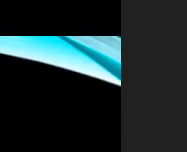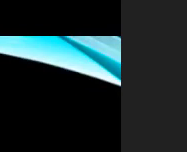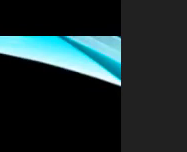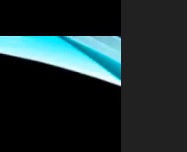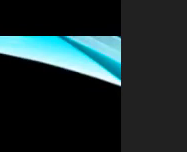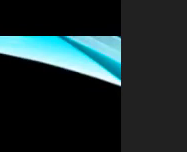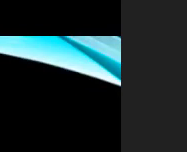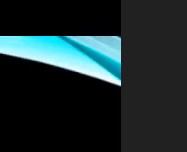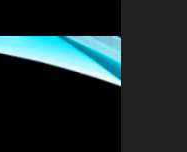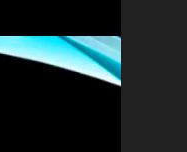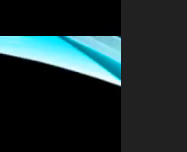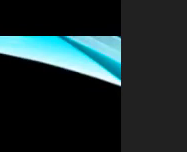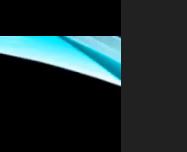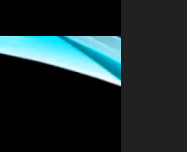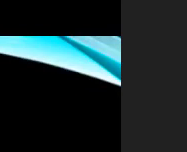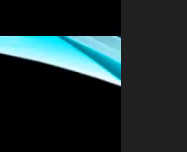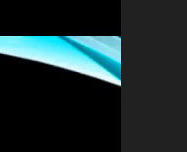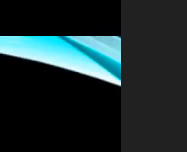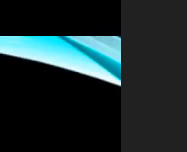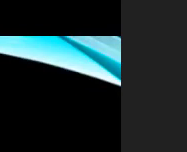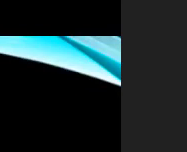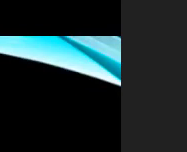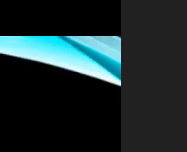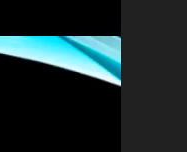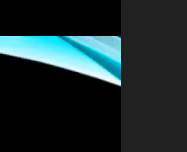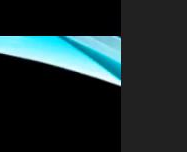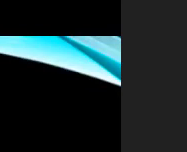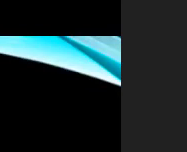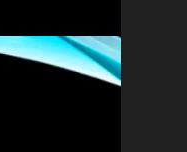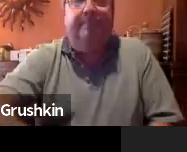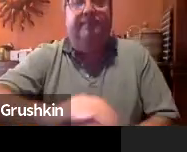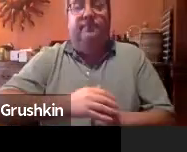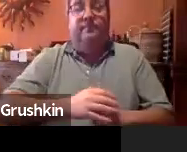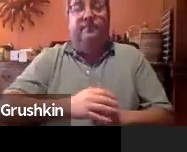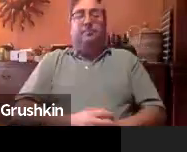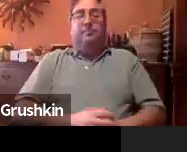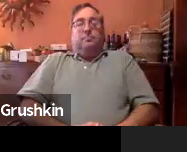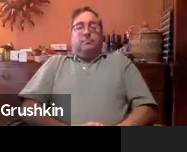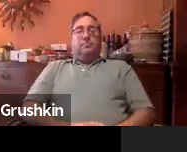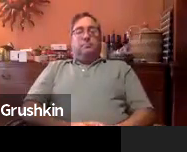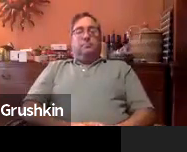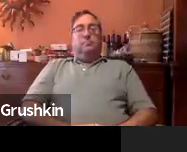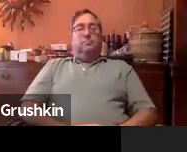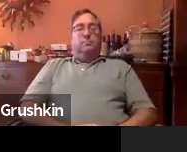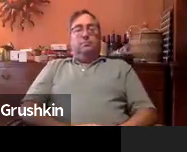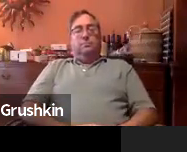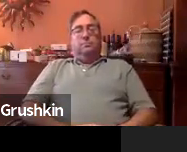us if you walk into a restaurant or things like that. But now in this time of Coronavirus, I don't know if it's such a